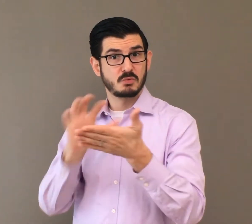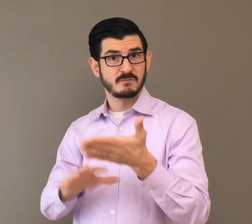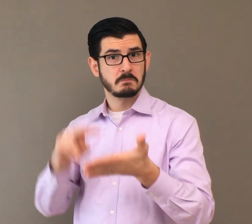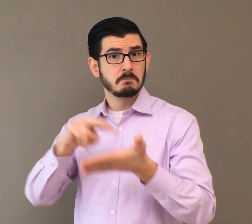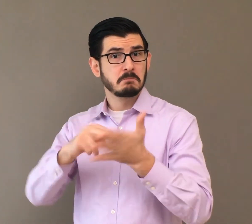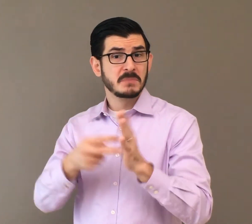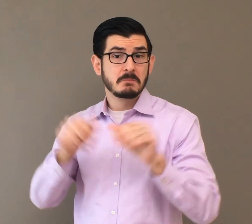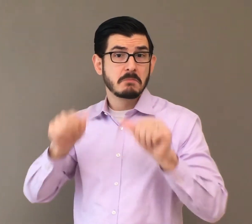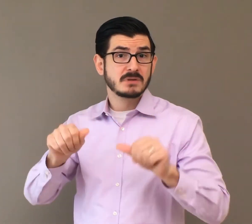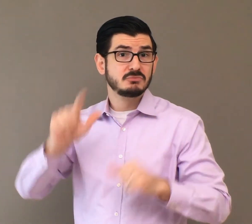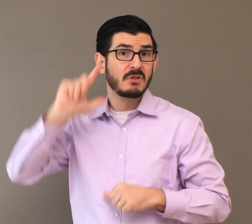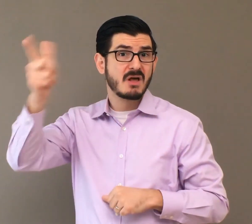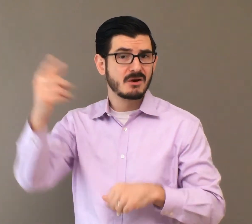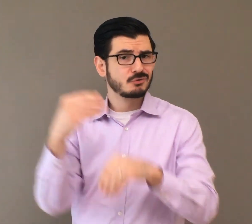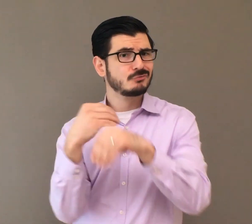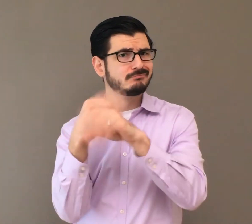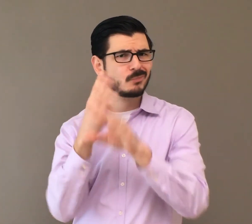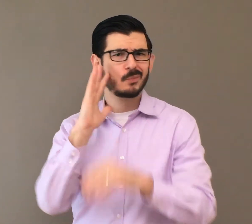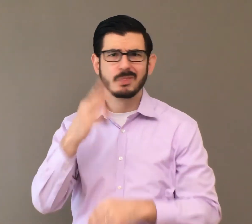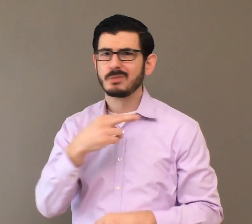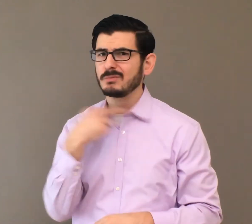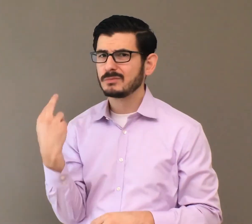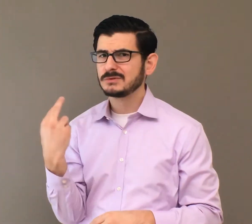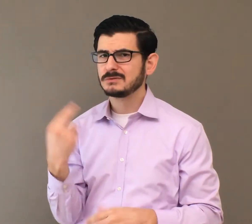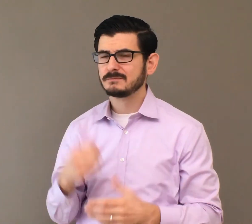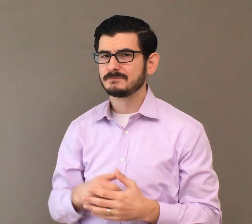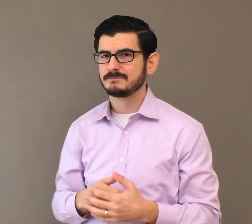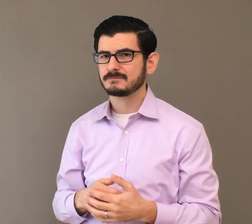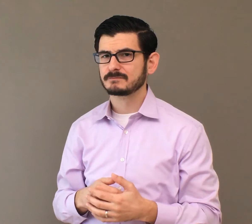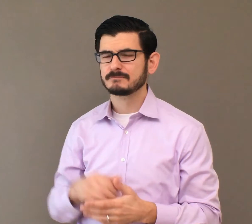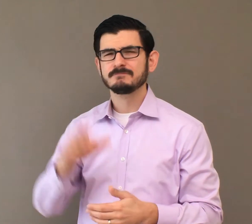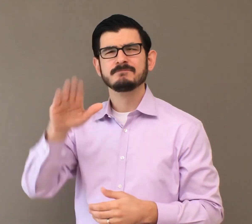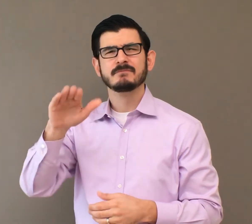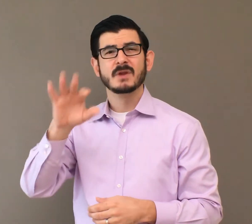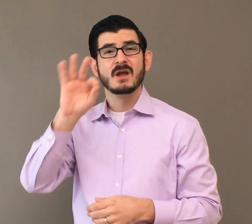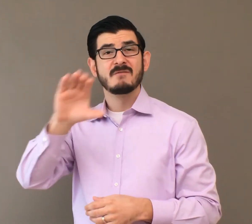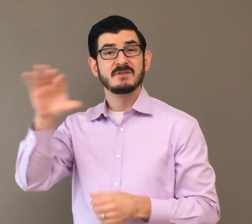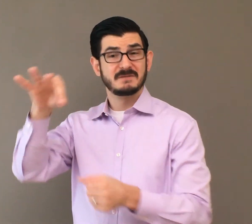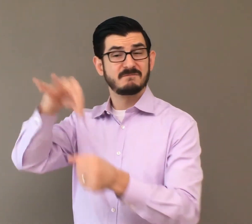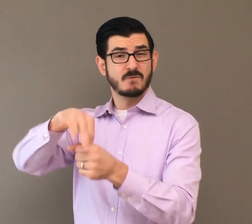that could be endangered by a repeal of Net Neutrality rules.